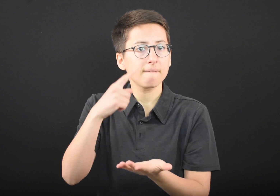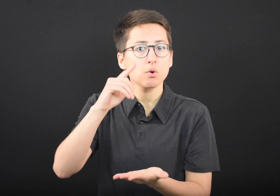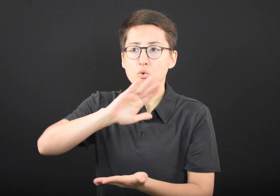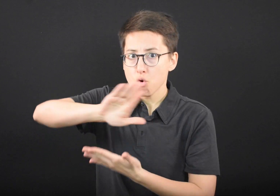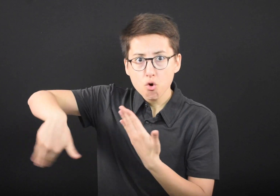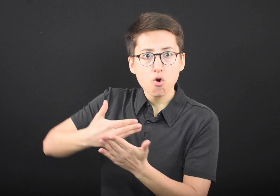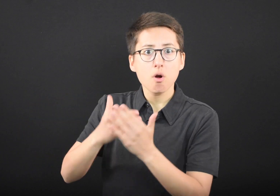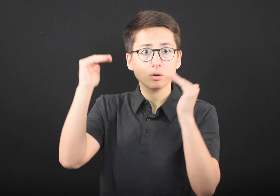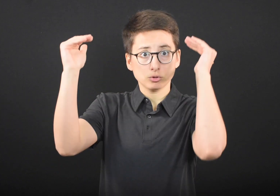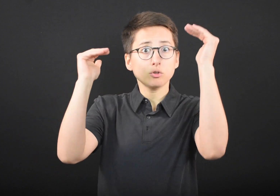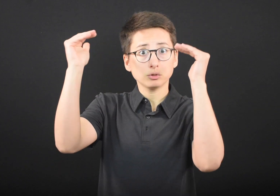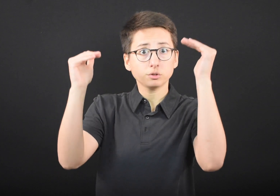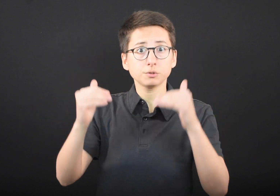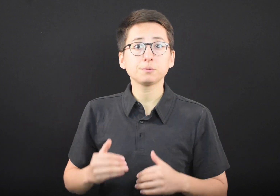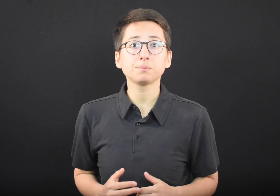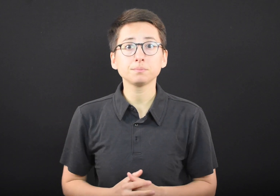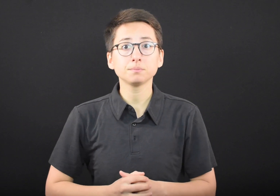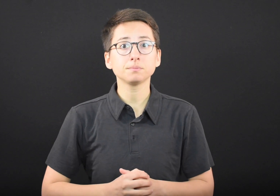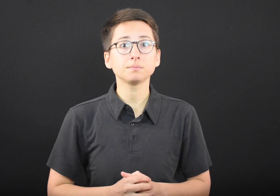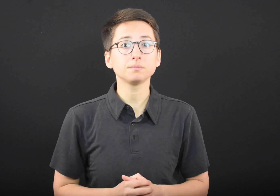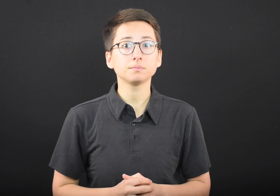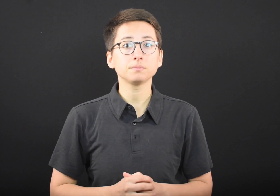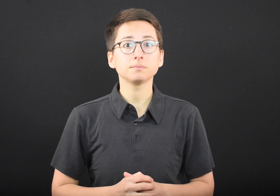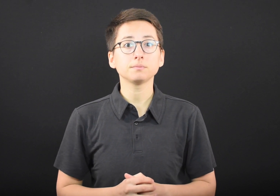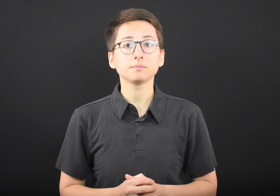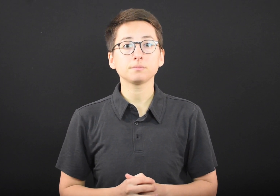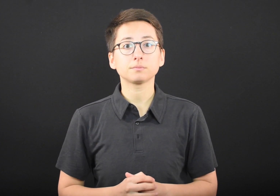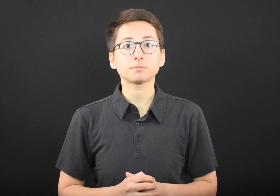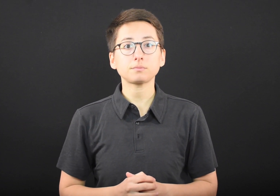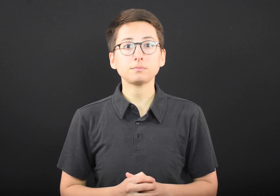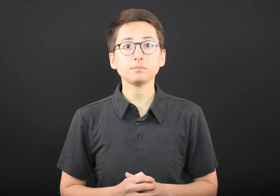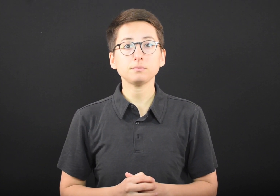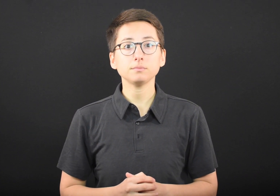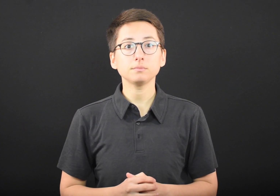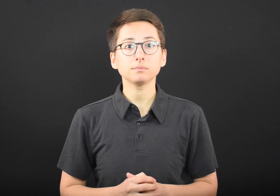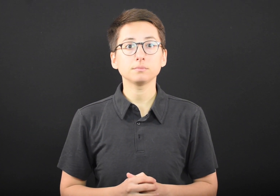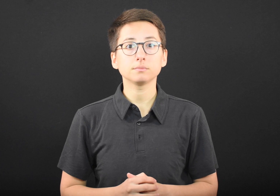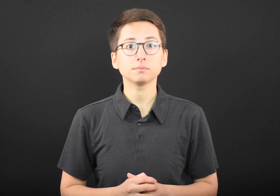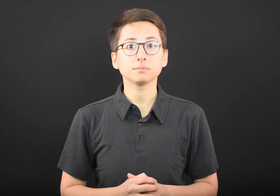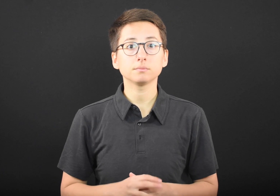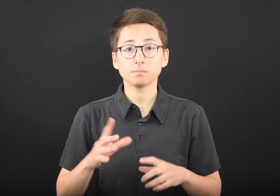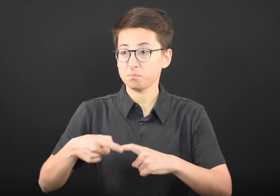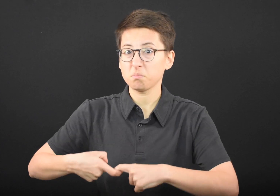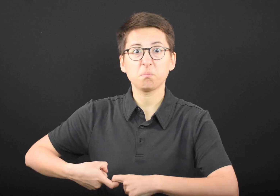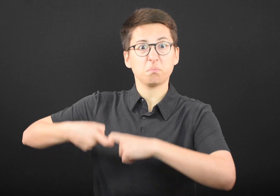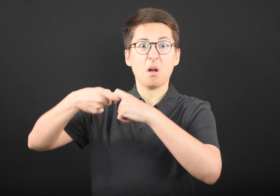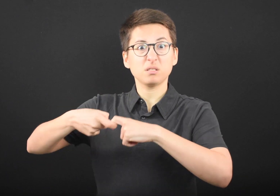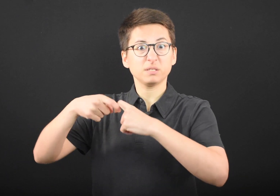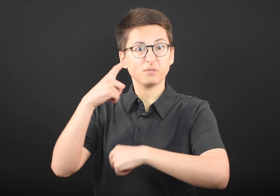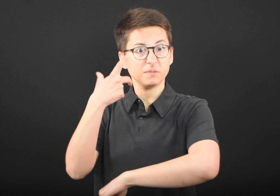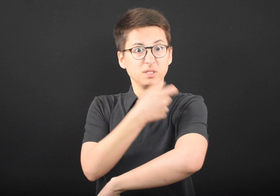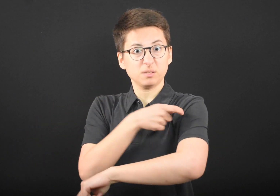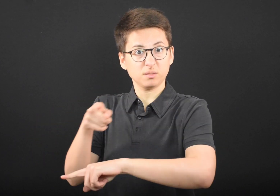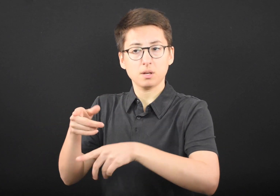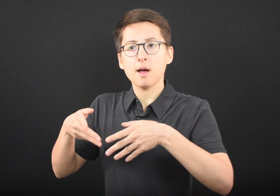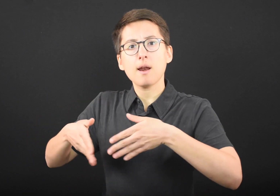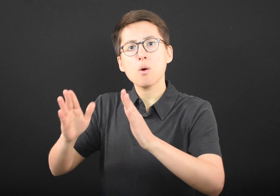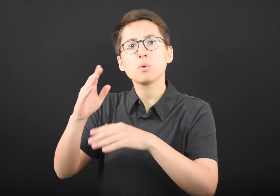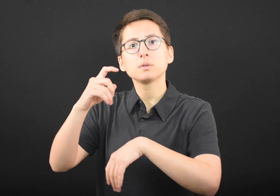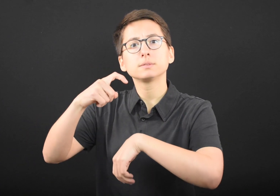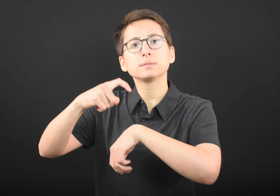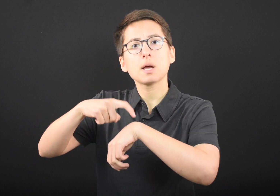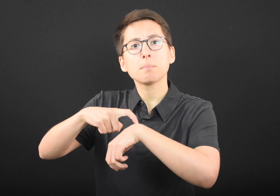start to be used again for all adults. ● The pause allowed time to review